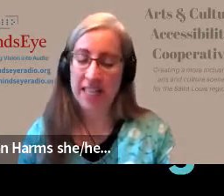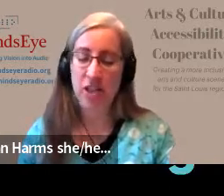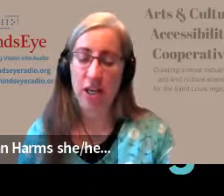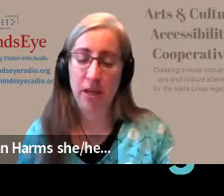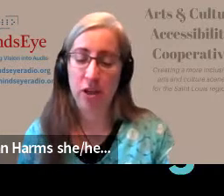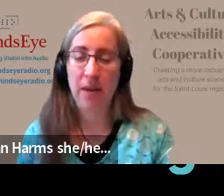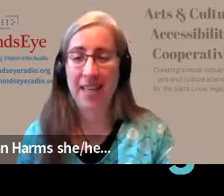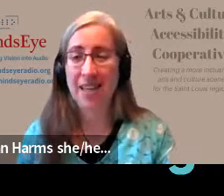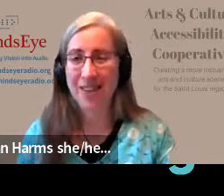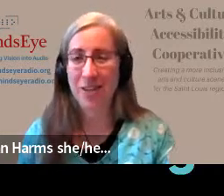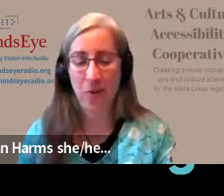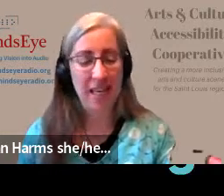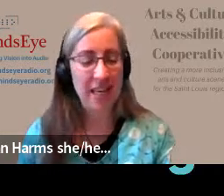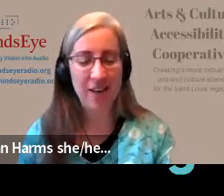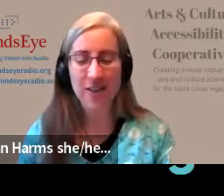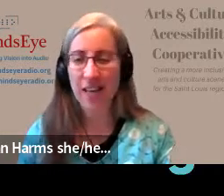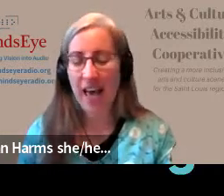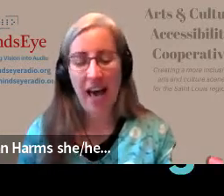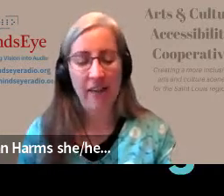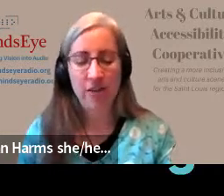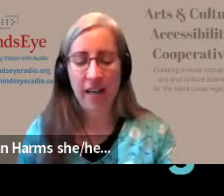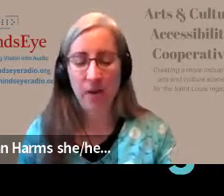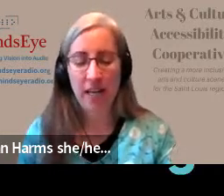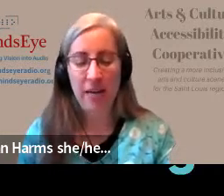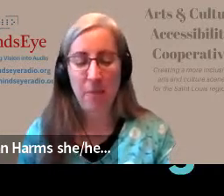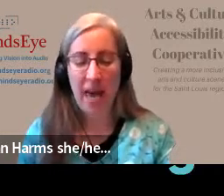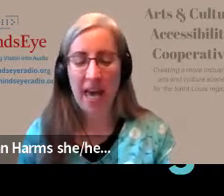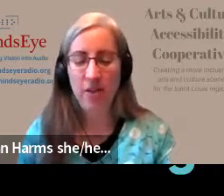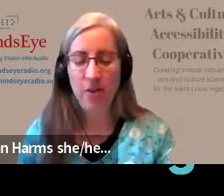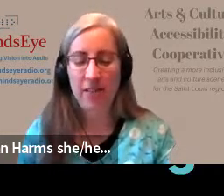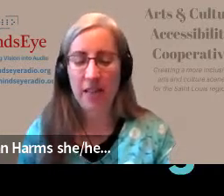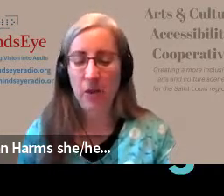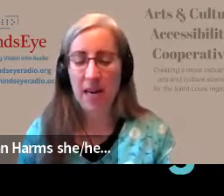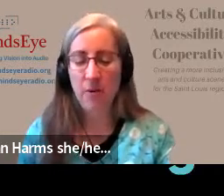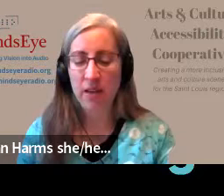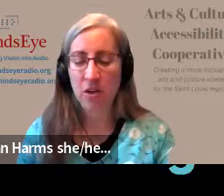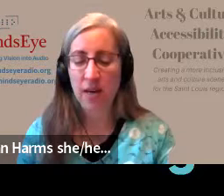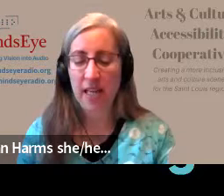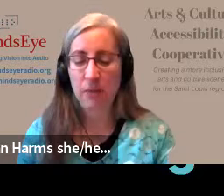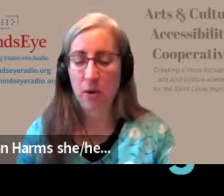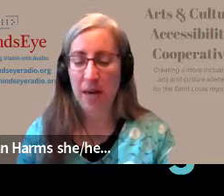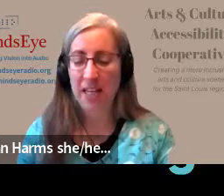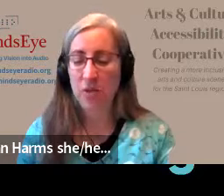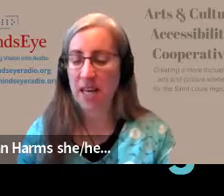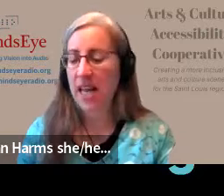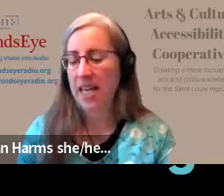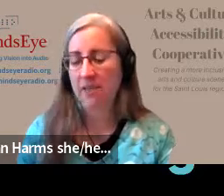big 10 championship in nearly 20 years years. After graduating May 2003 with a degree in sport management, he fulfill